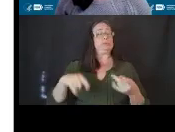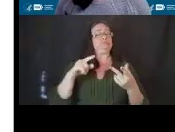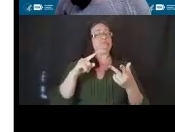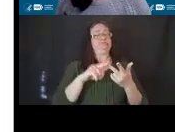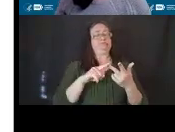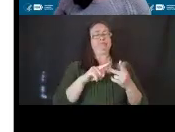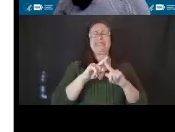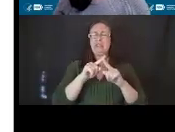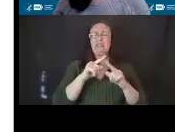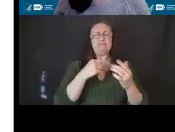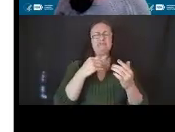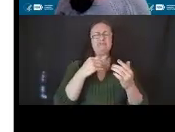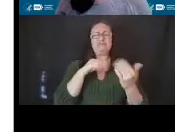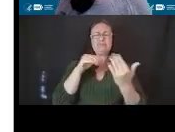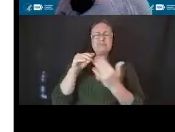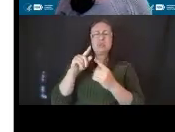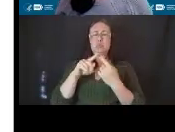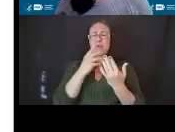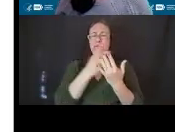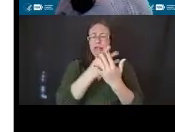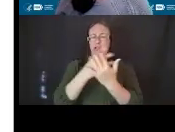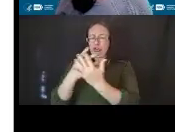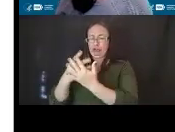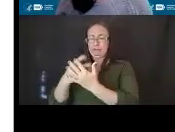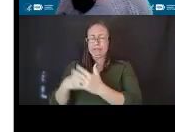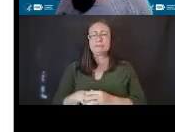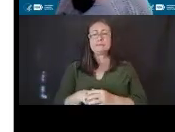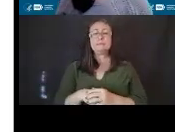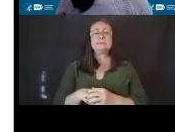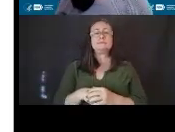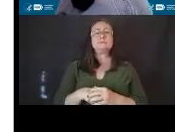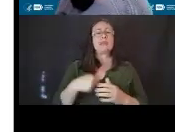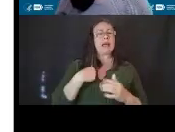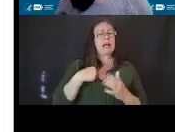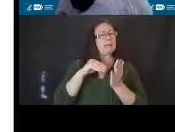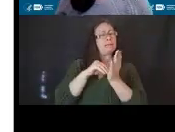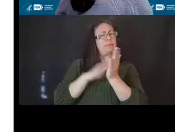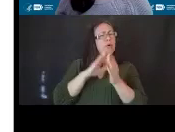should you be thinking about a competing renewal application